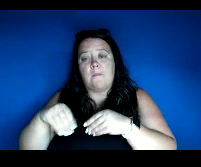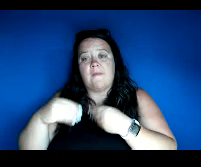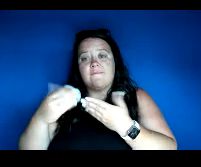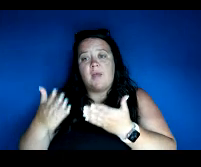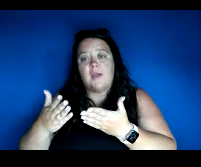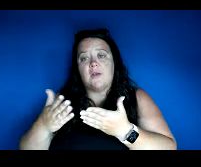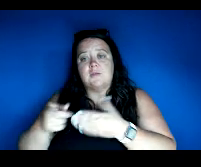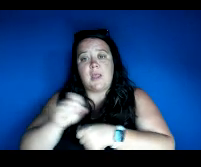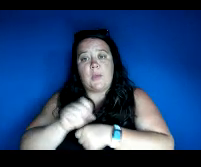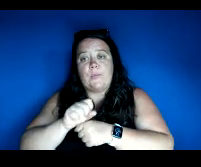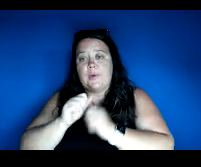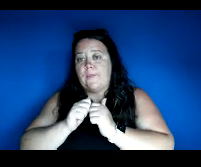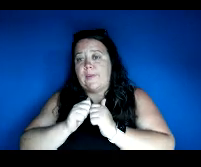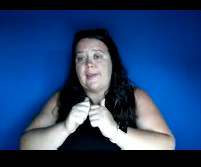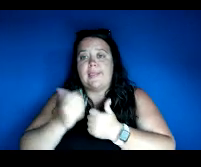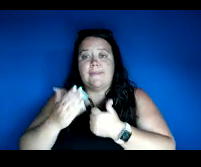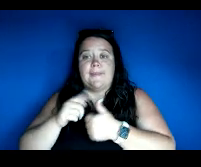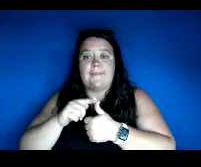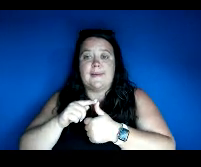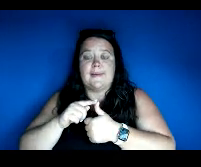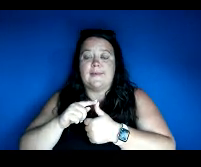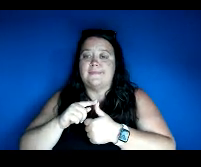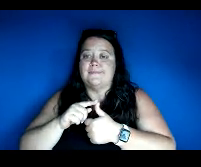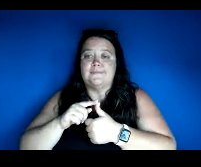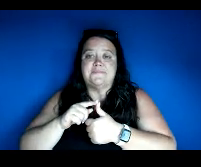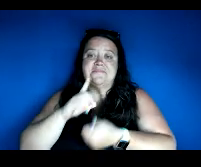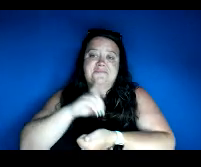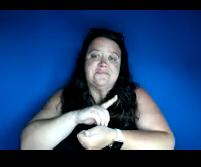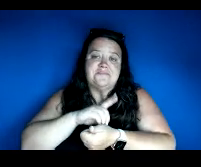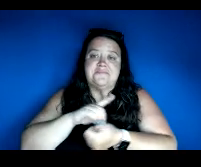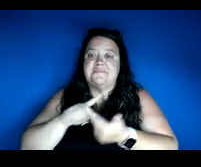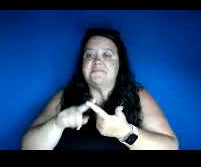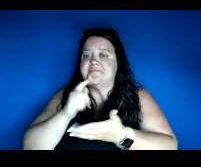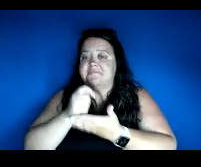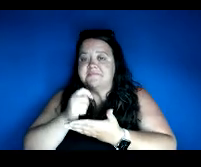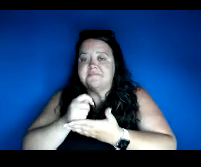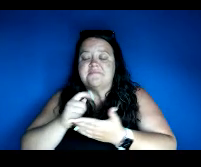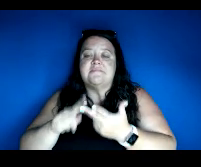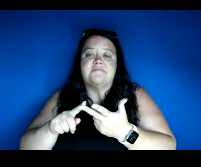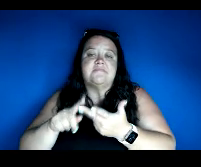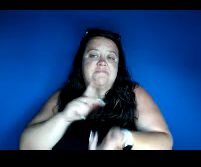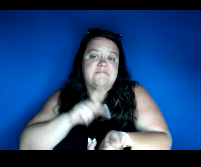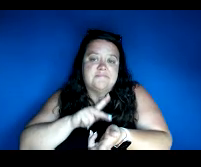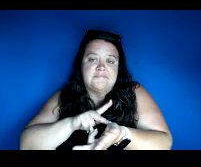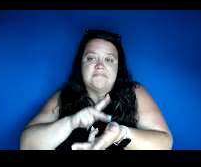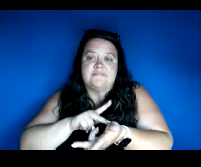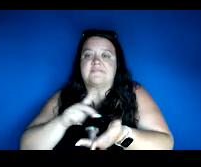whether they're working with primary care physician, a therapist, a psychiatrist, whomever it may be based on the disability,